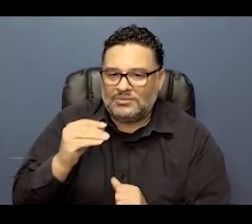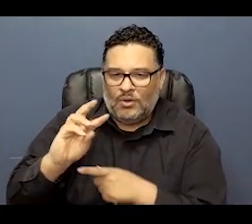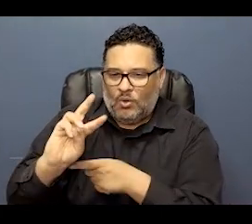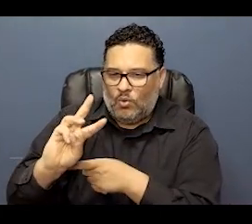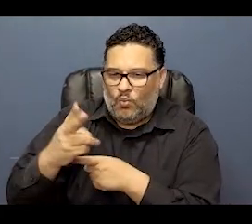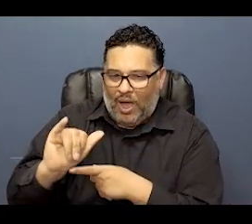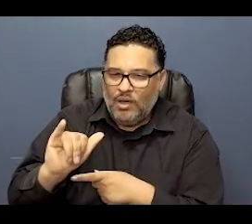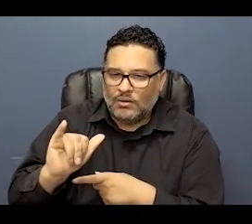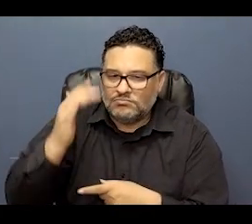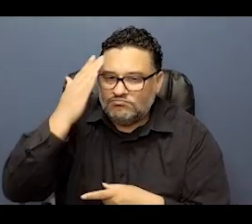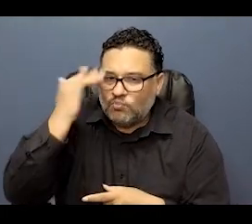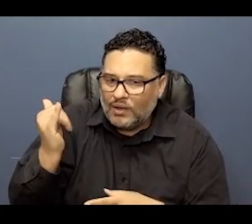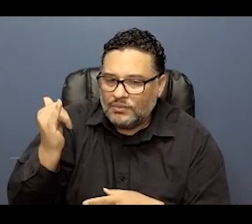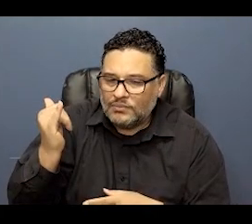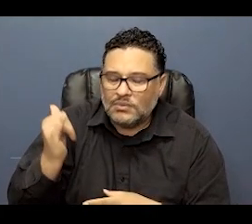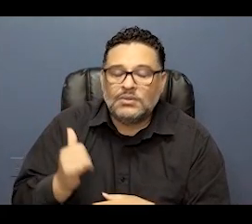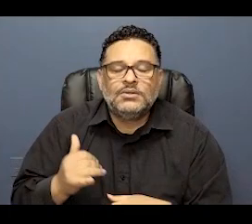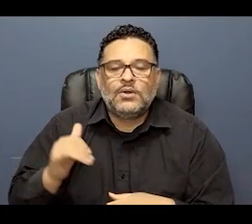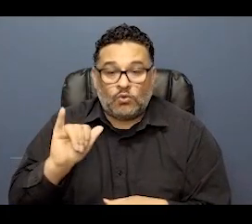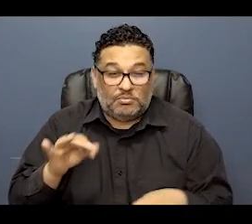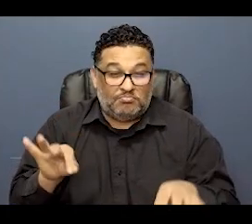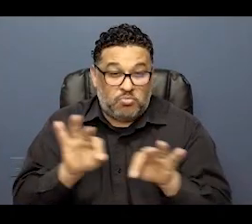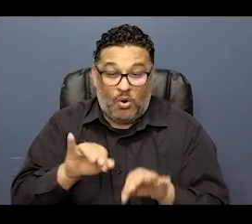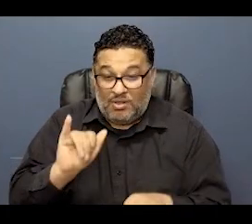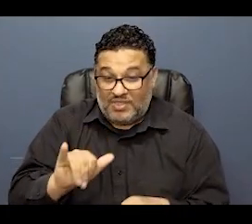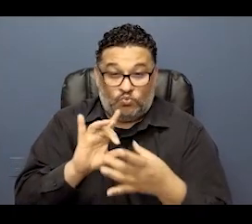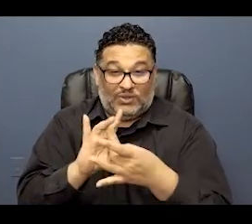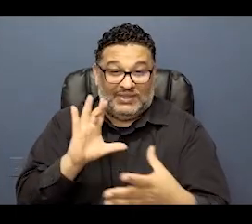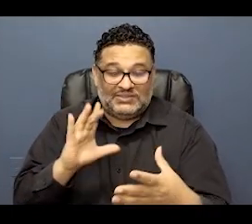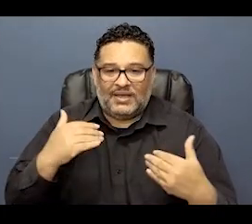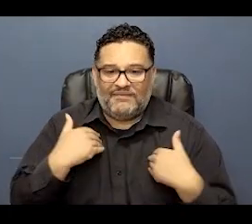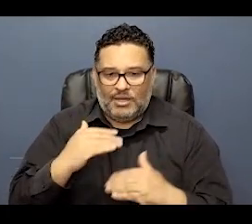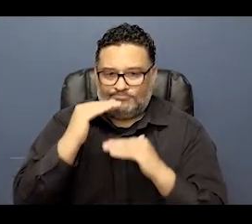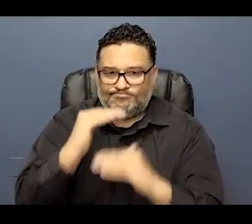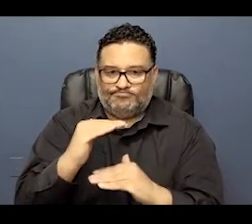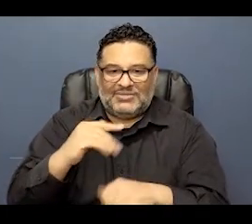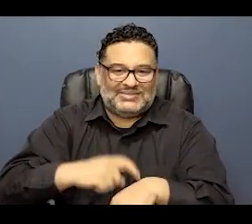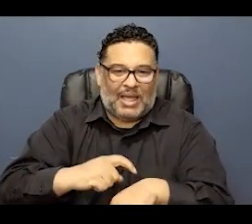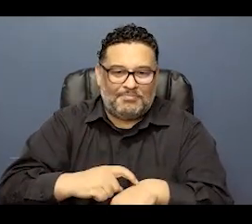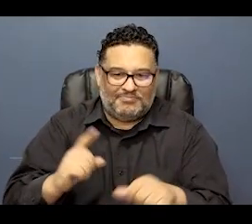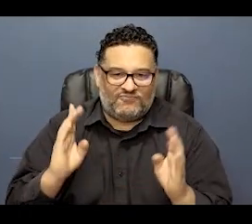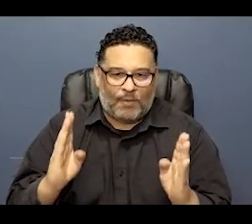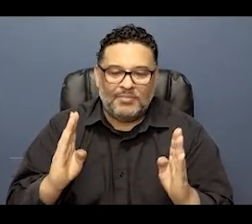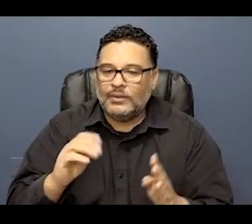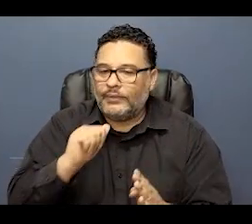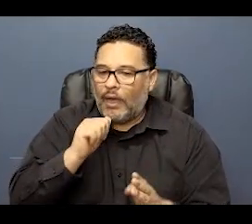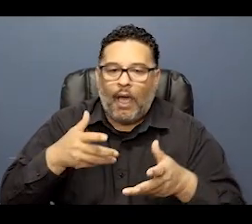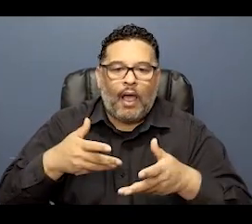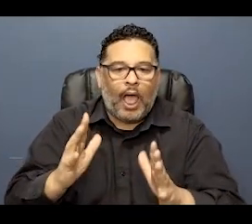It’s also important that these releases have a set timeframe, so they don’t allow open-ended sharing,